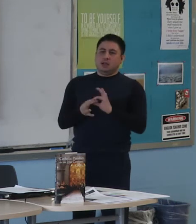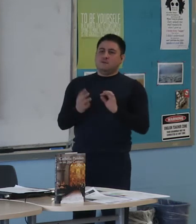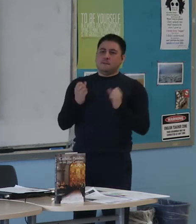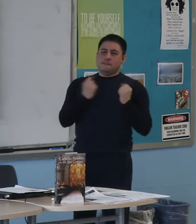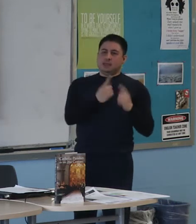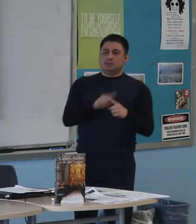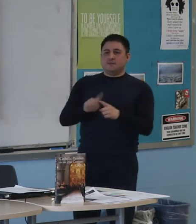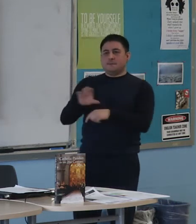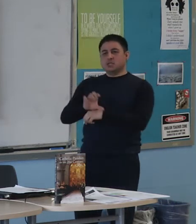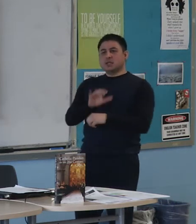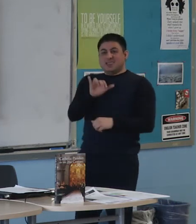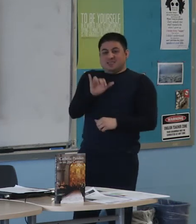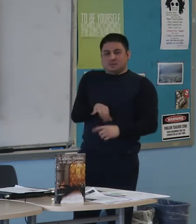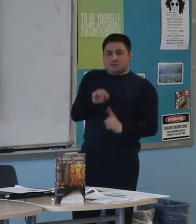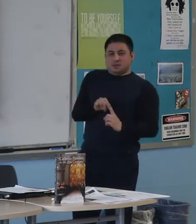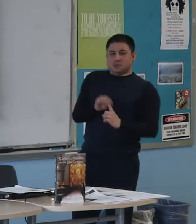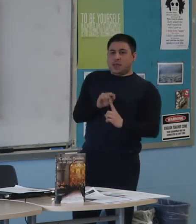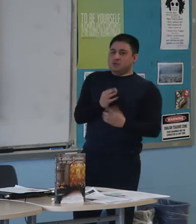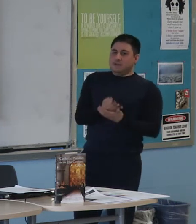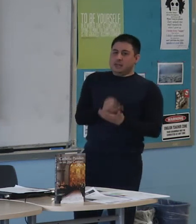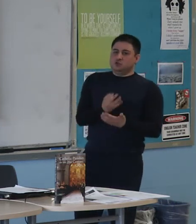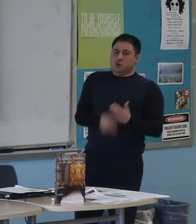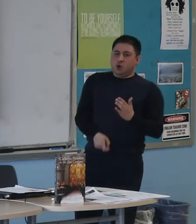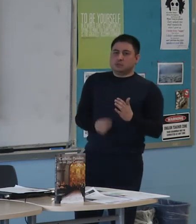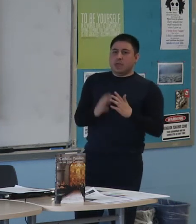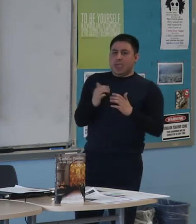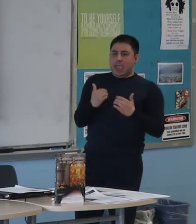saying that it was just the financial cost, to make other